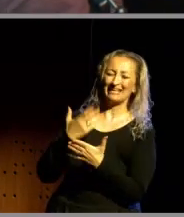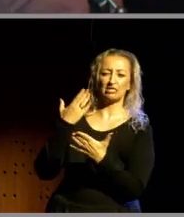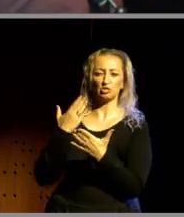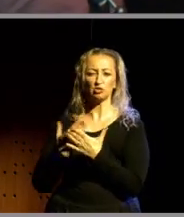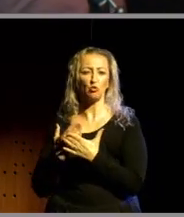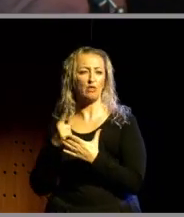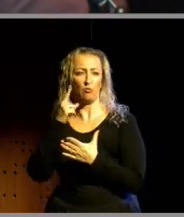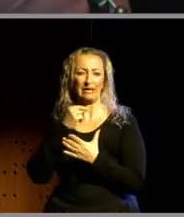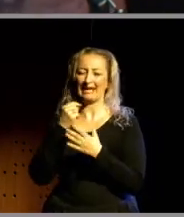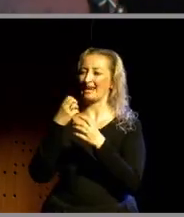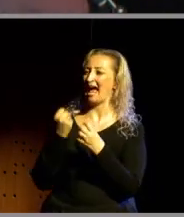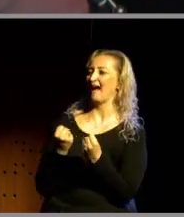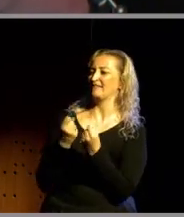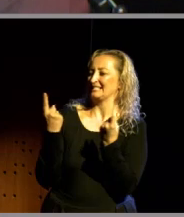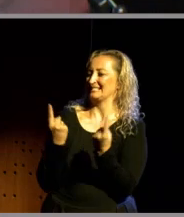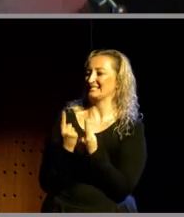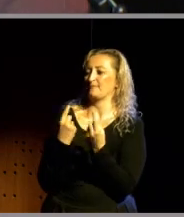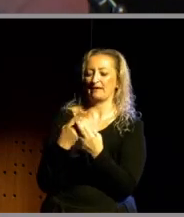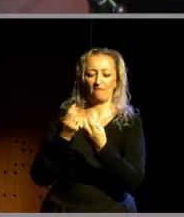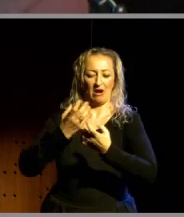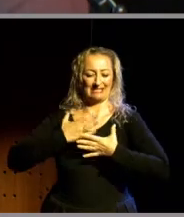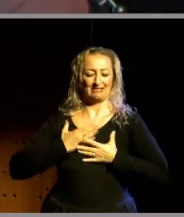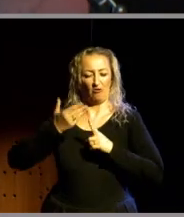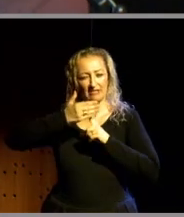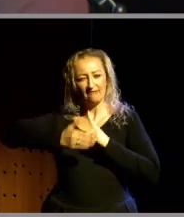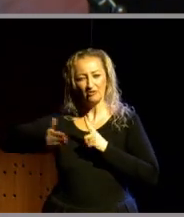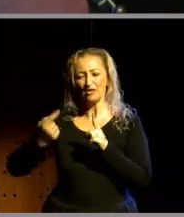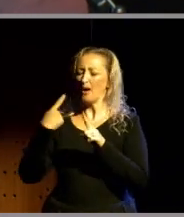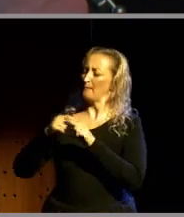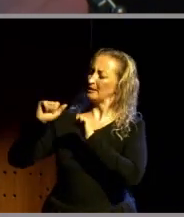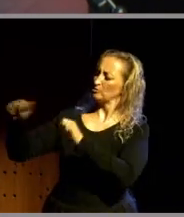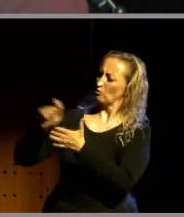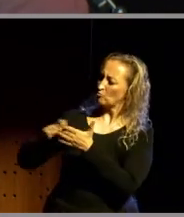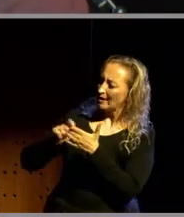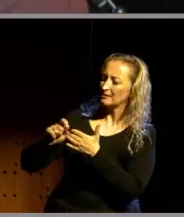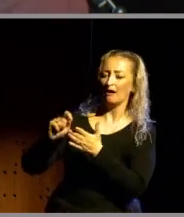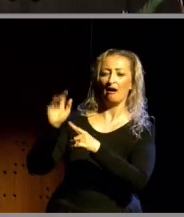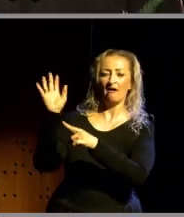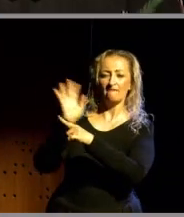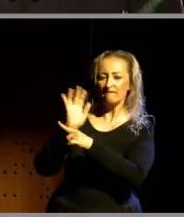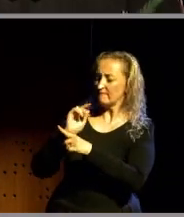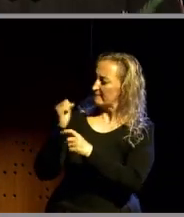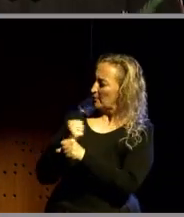for us in the future and adding to your own practice as a writer, as a filmmaker, as a deadly singer.